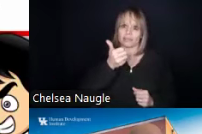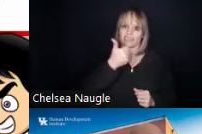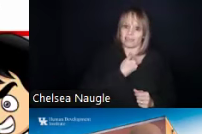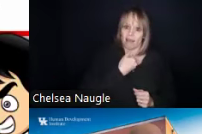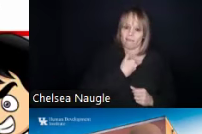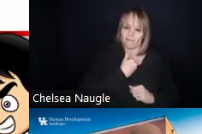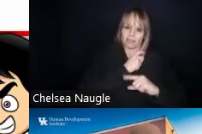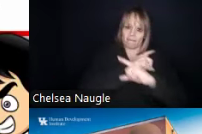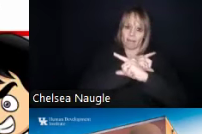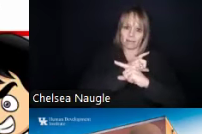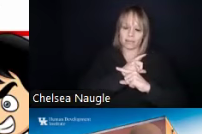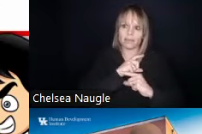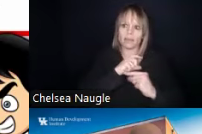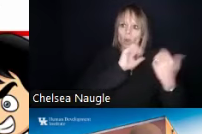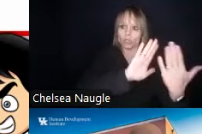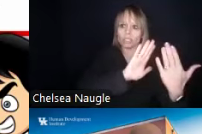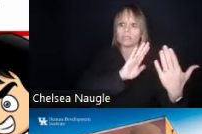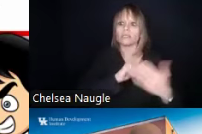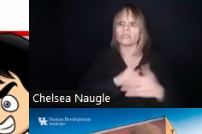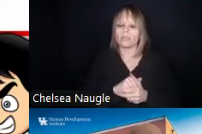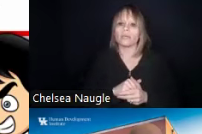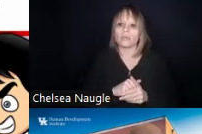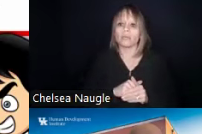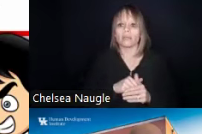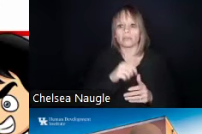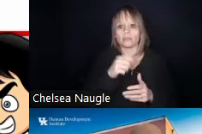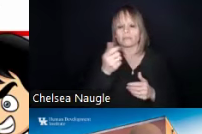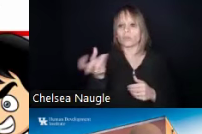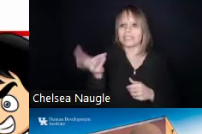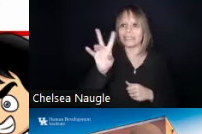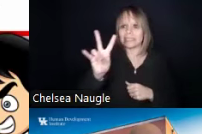reasons. Uh, 67% of youth with autism in a recent uh, piece by Autism Speaks have